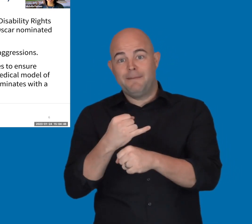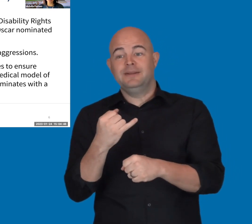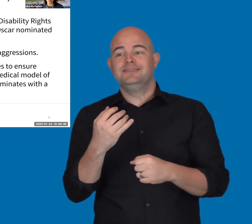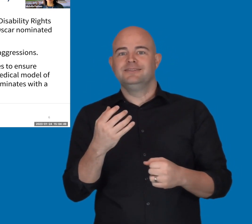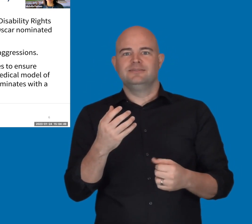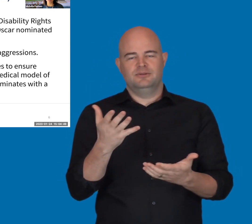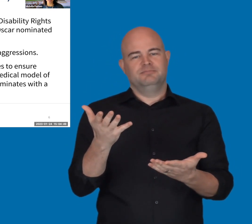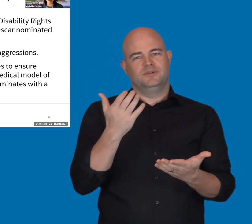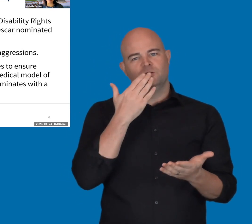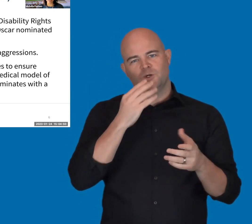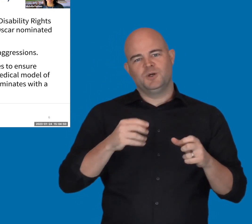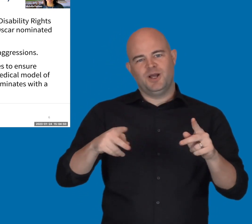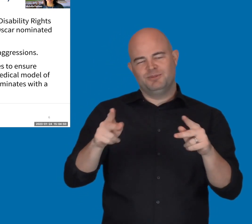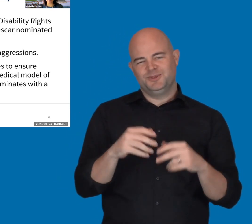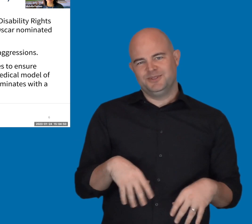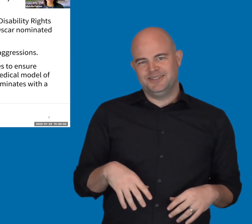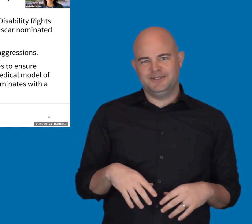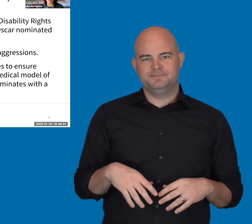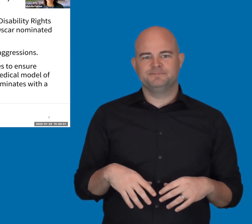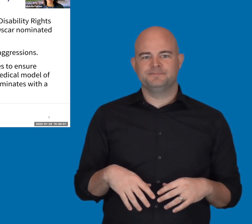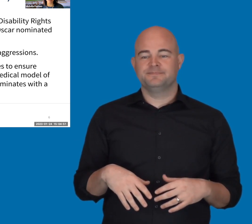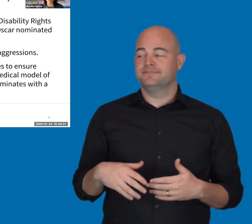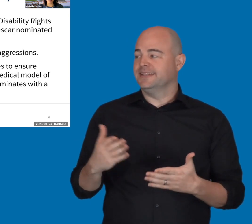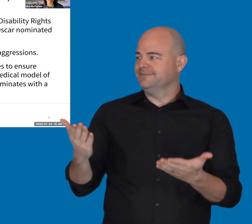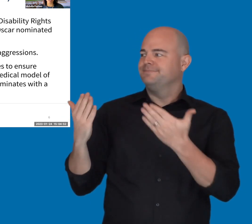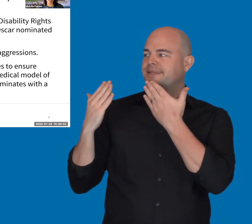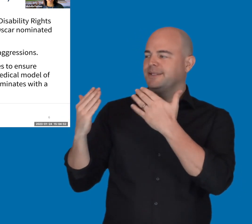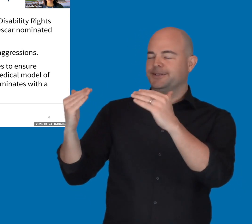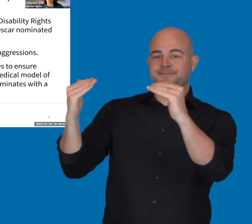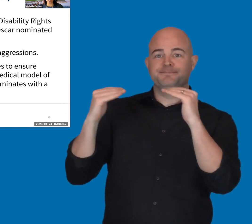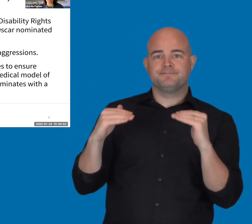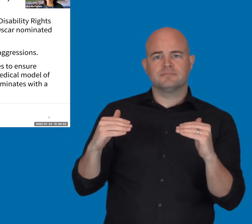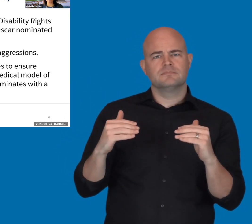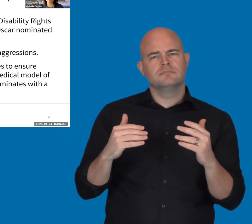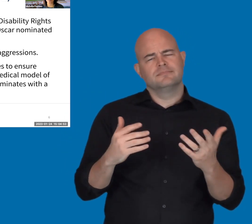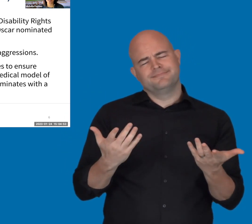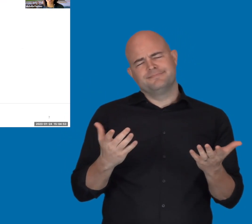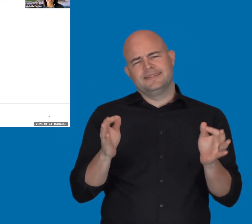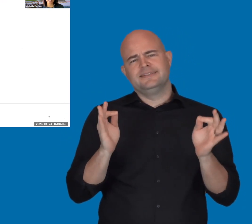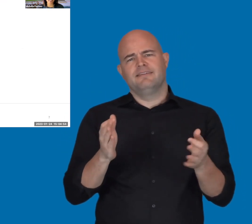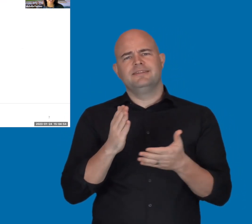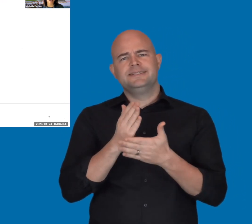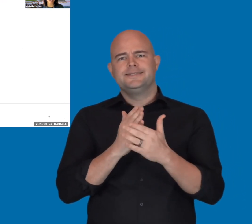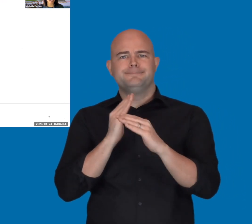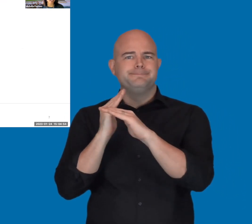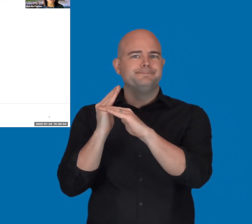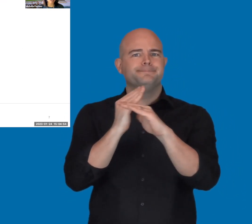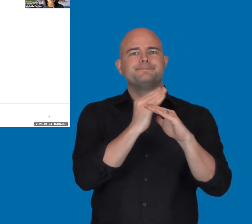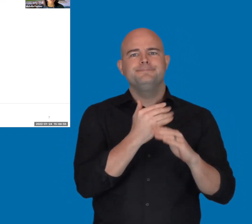share their experiences, and engage with faculty and staff, answer their questions.